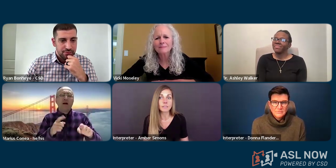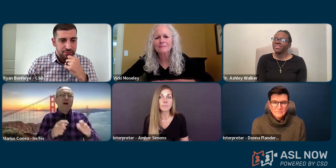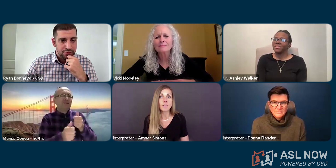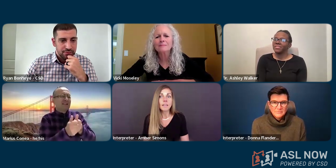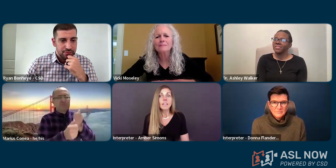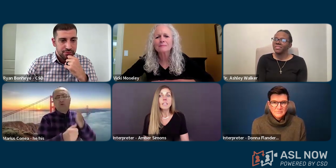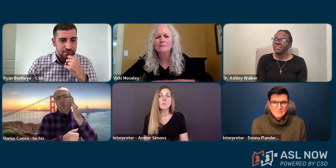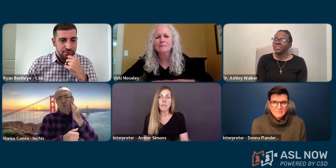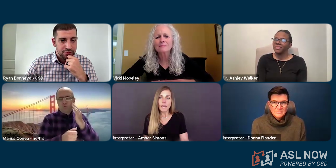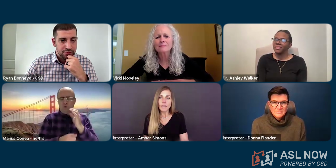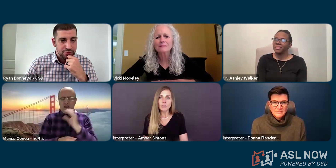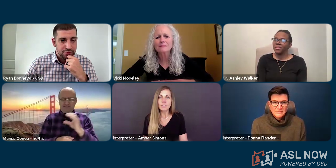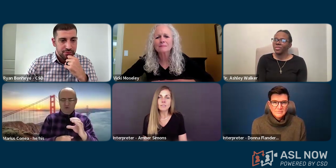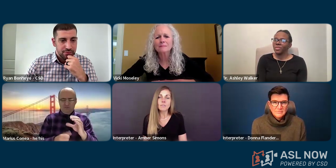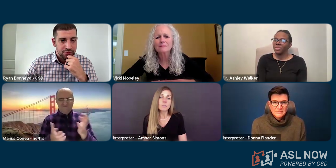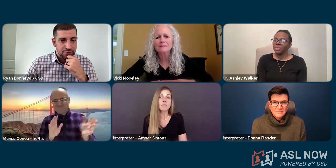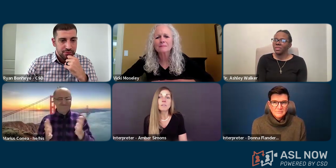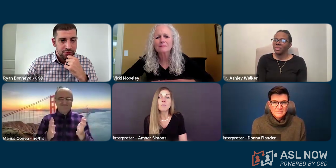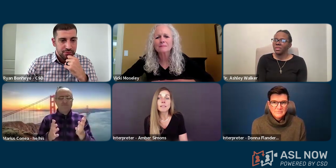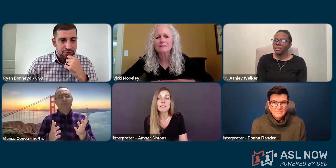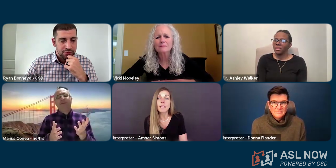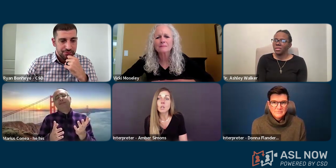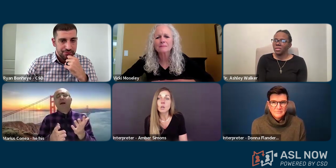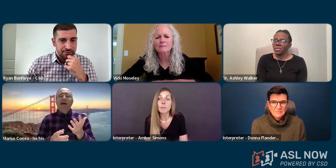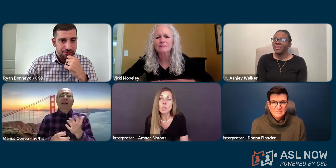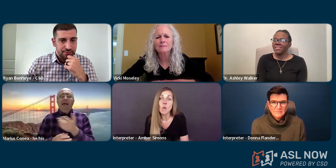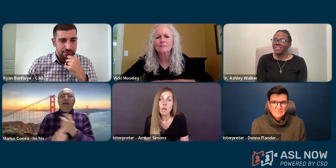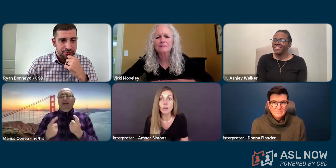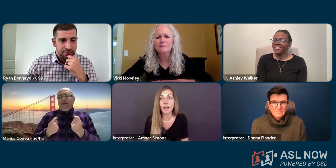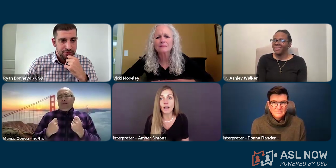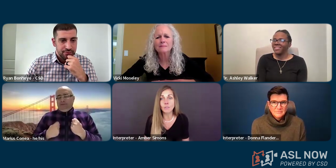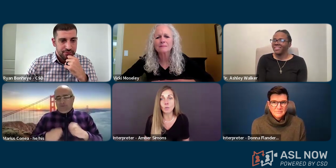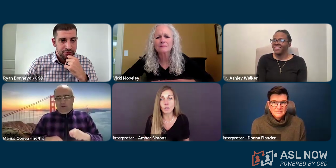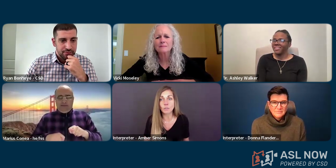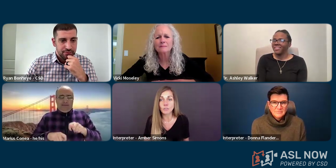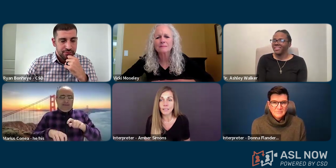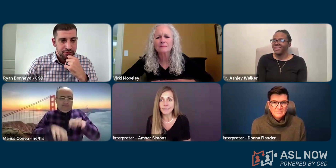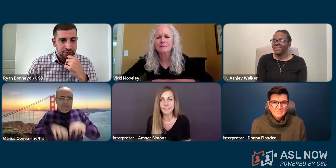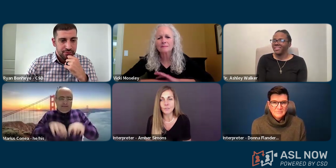some communication, things that might take a little bit longer. I don't understand stuff.